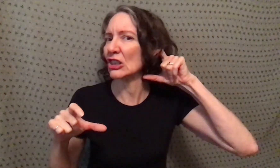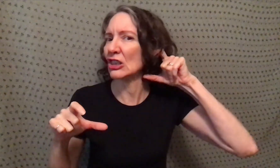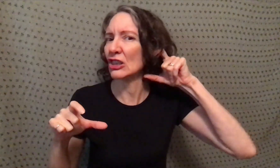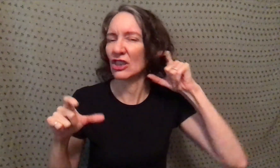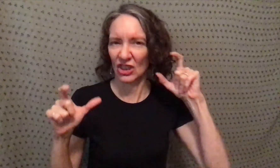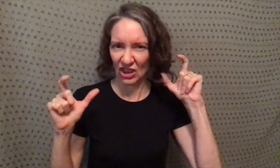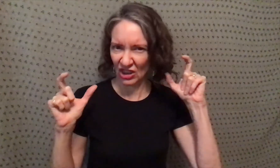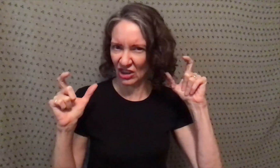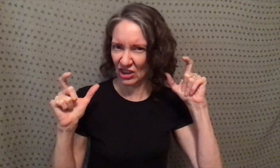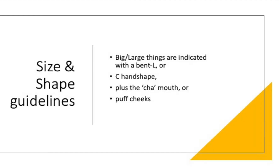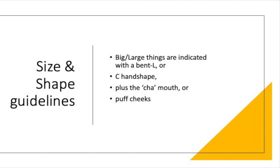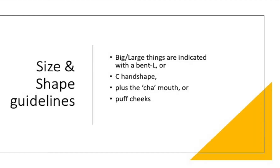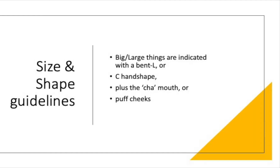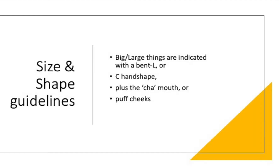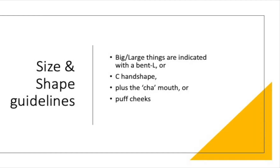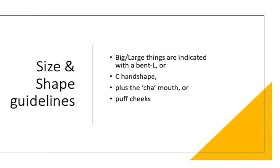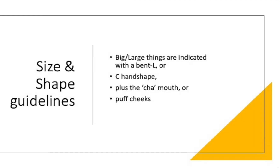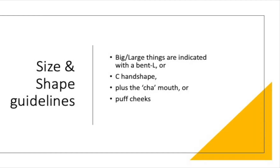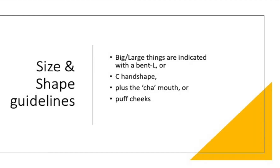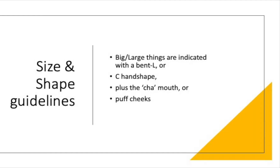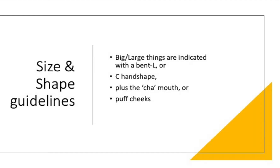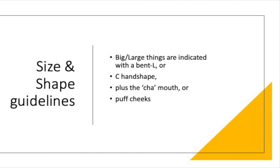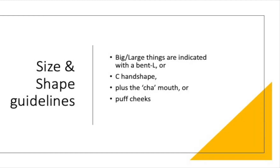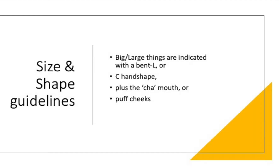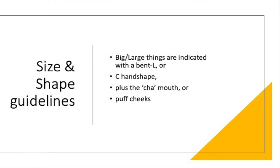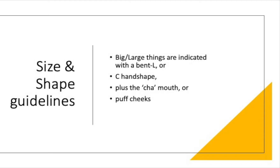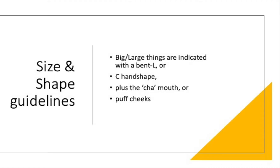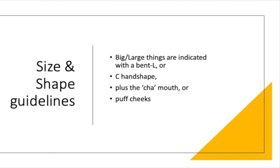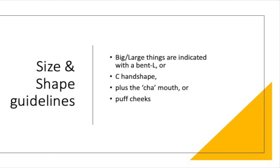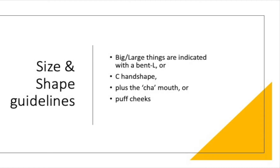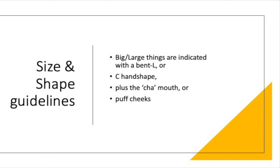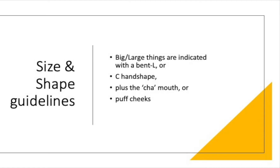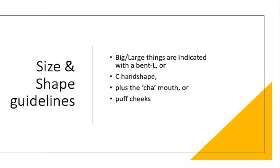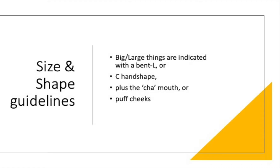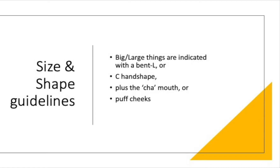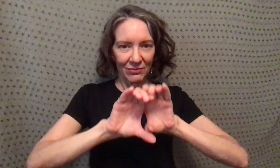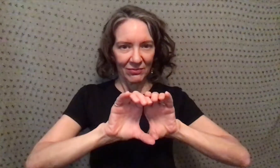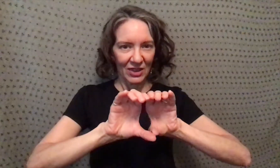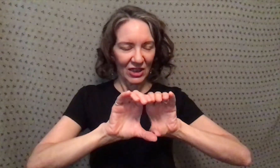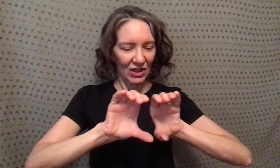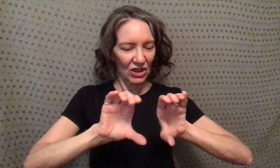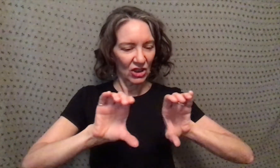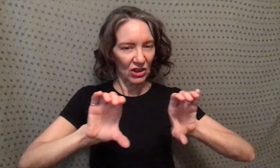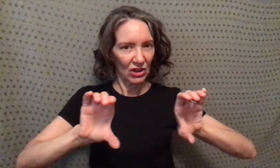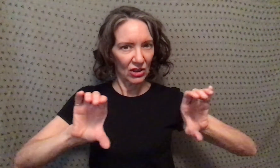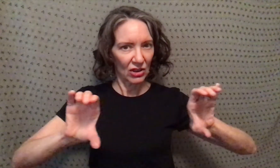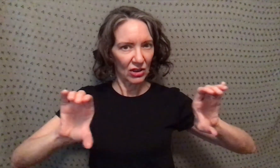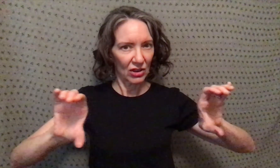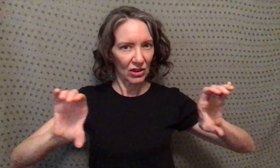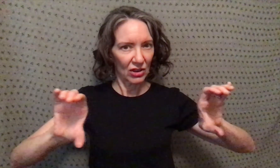bent L hand shape a "cha" mouth or a C hand shape